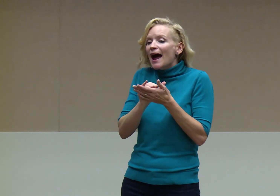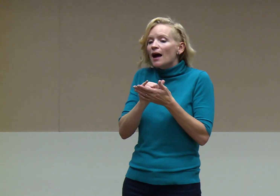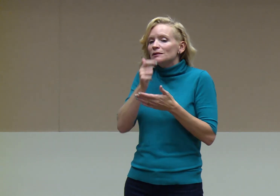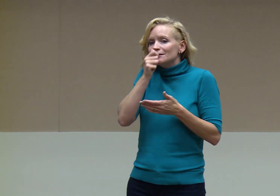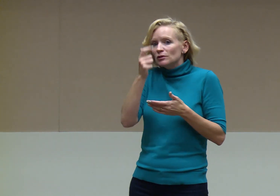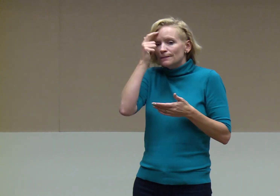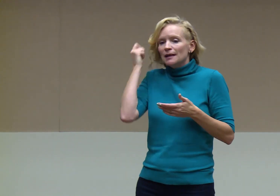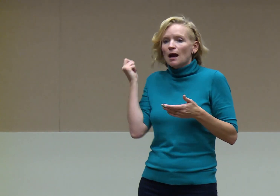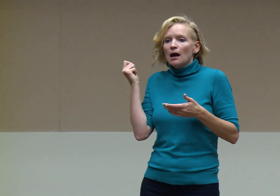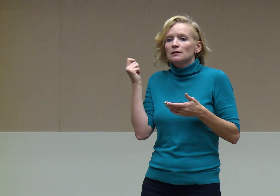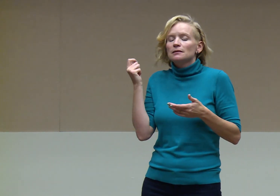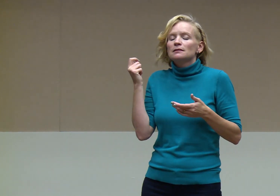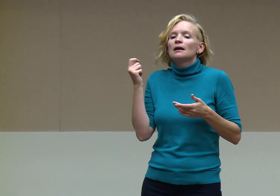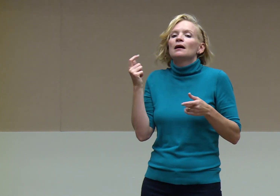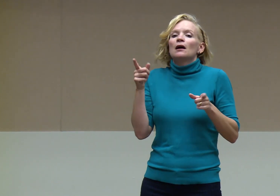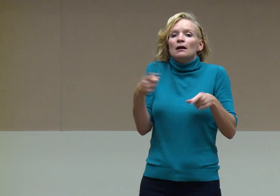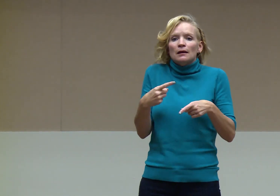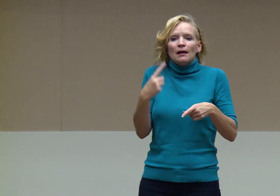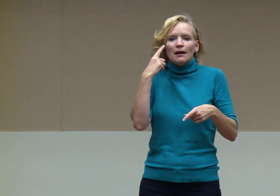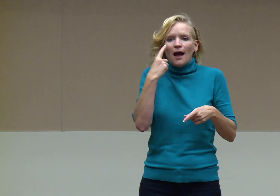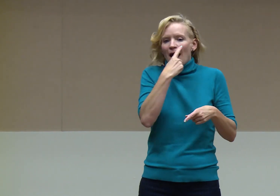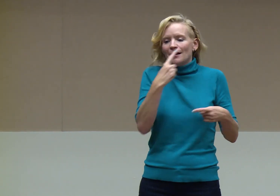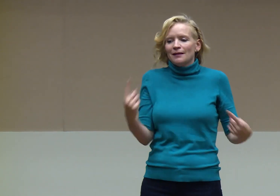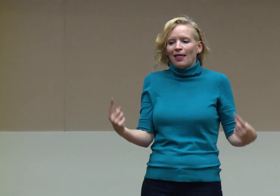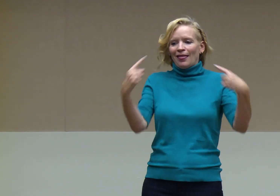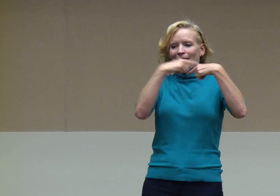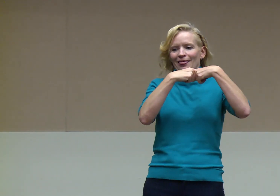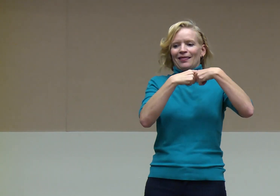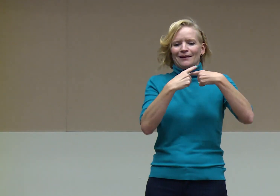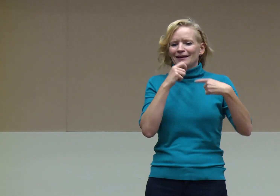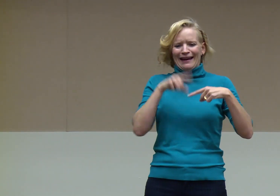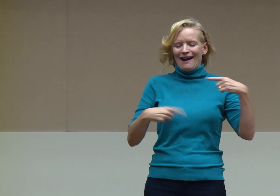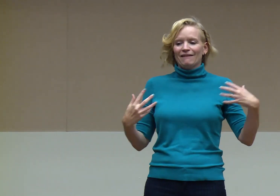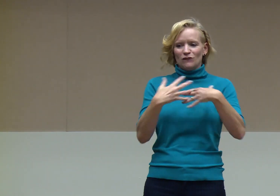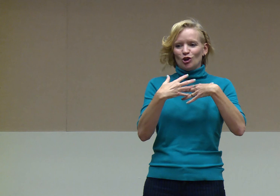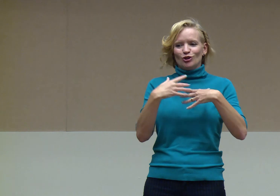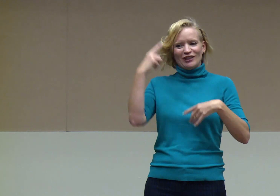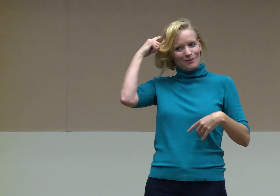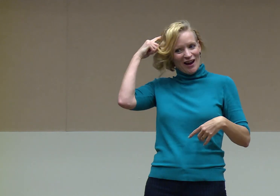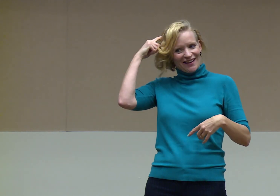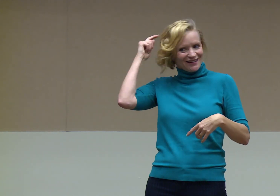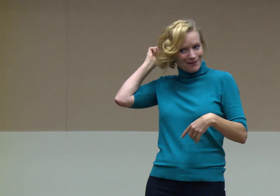And that was interesting because the eyes turn in